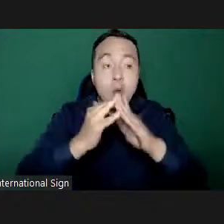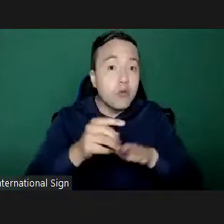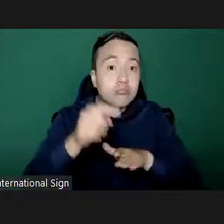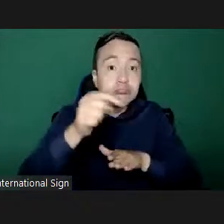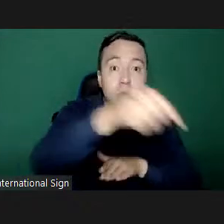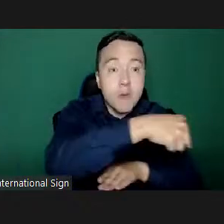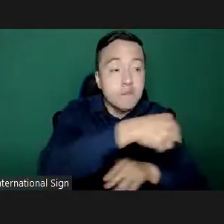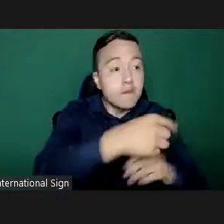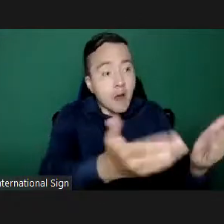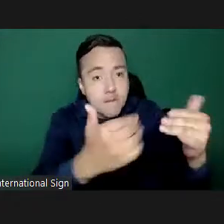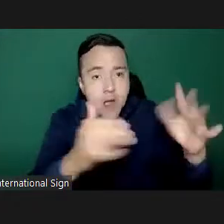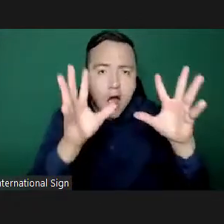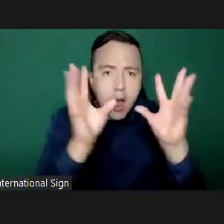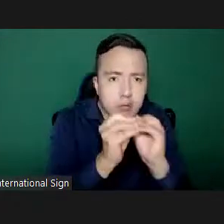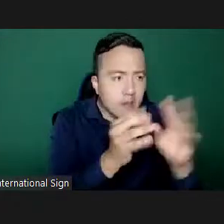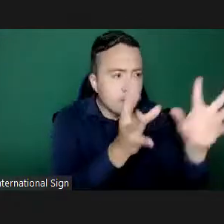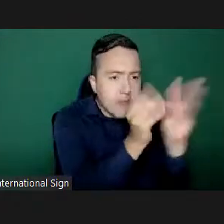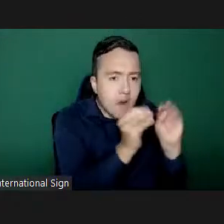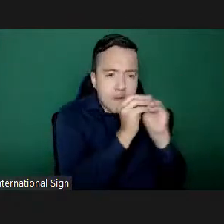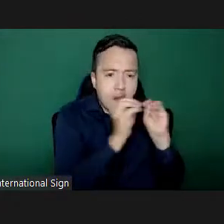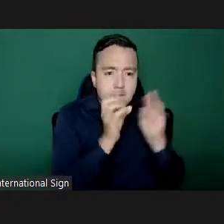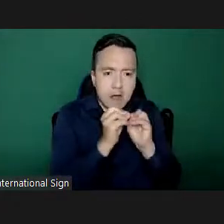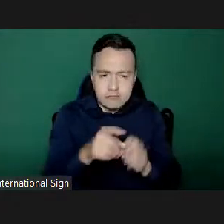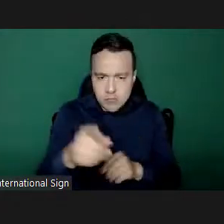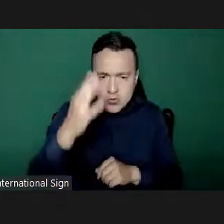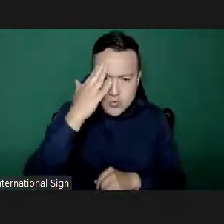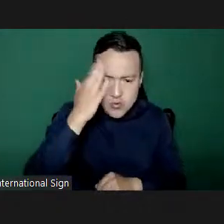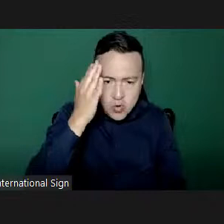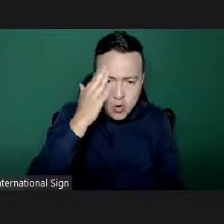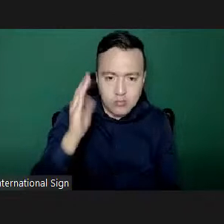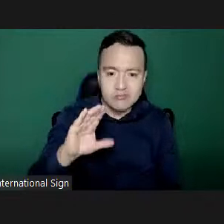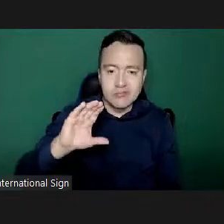others in the region, and the fundamental principle of the Jamaica